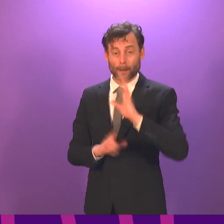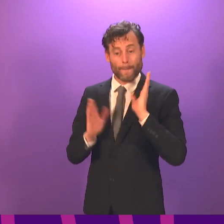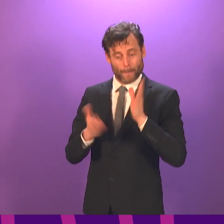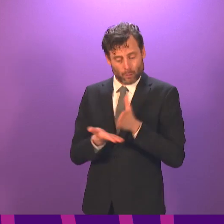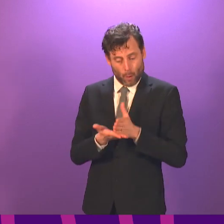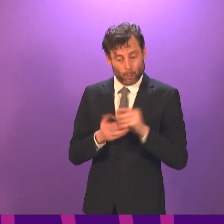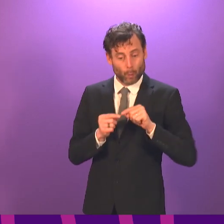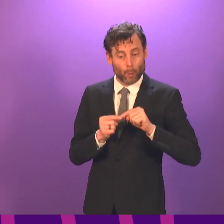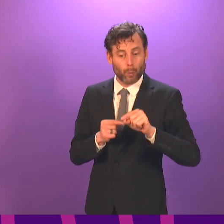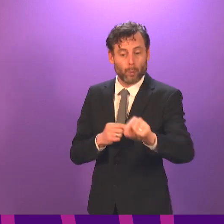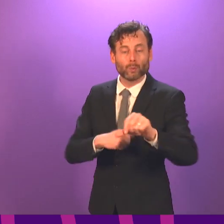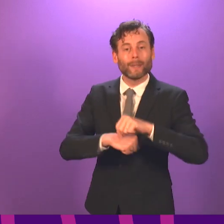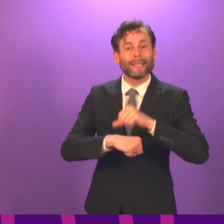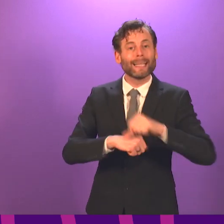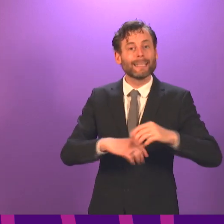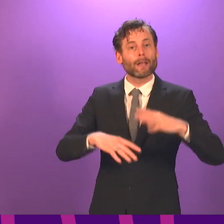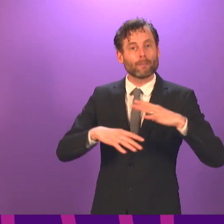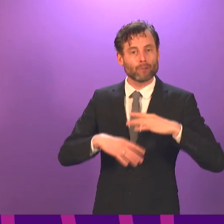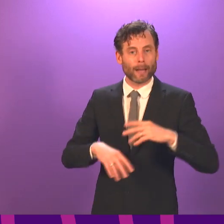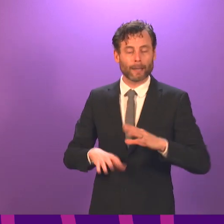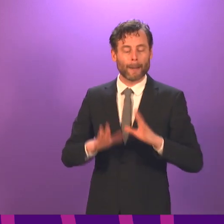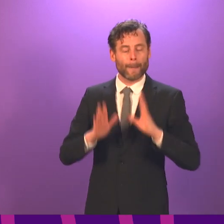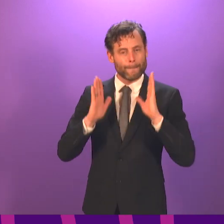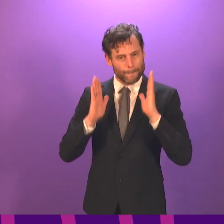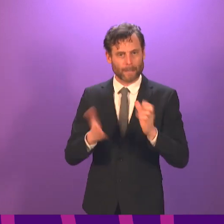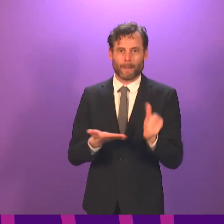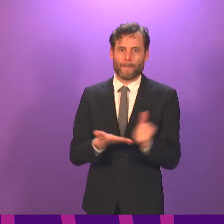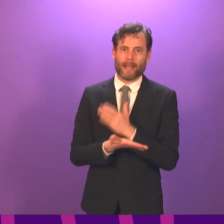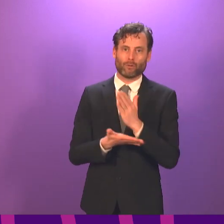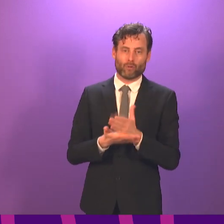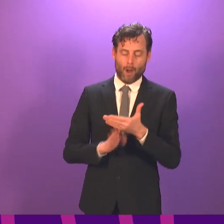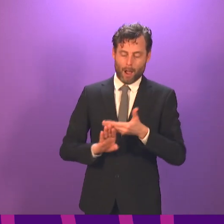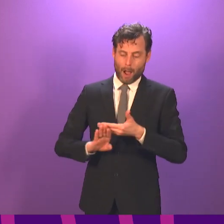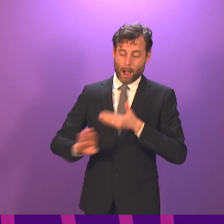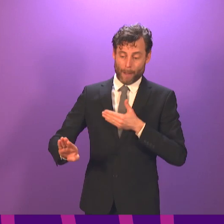one of the limitations—continue to observe the current requirement for 2m physical distancing